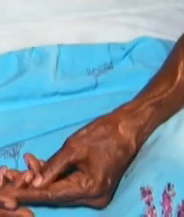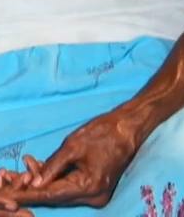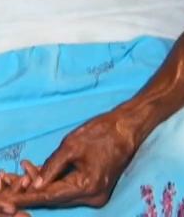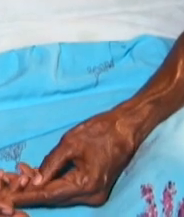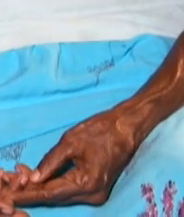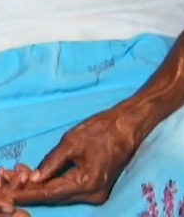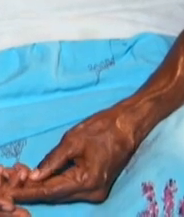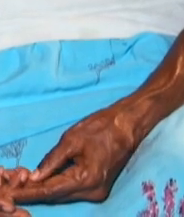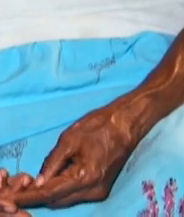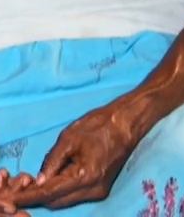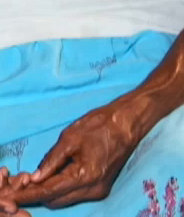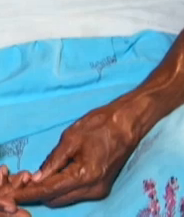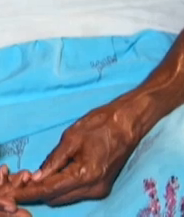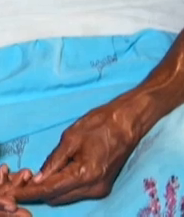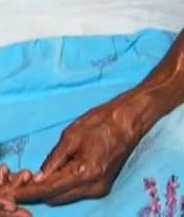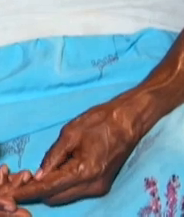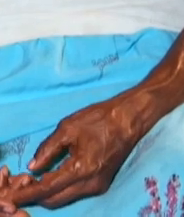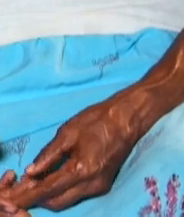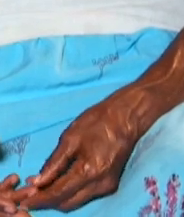(SPEAKS FOREIGN LANGUAGE).